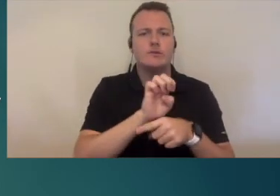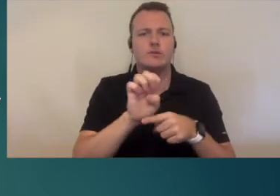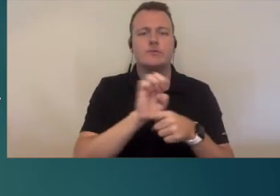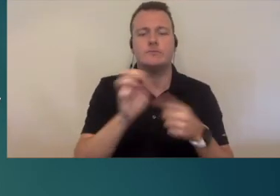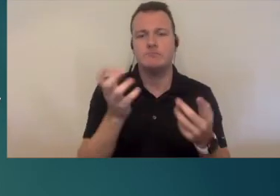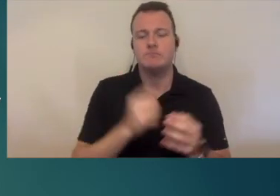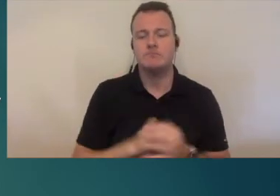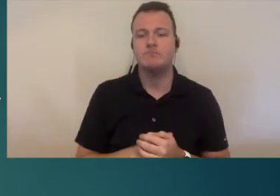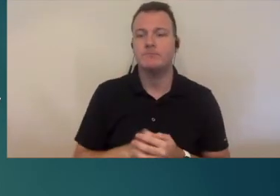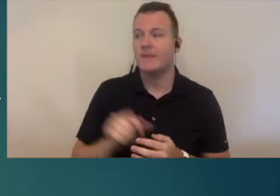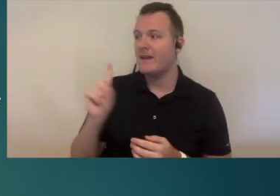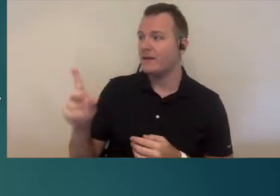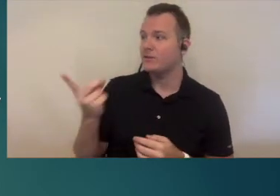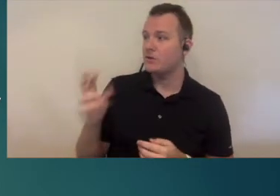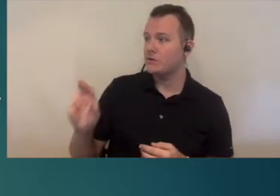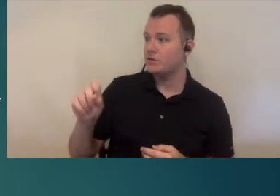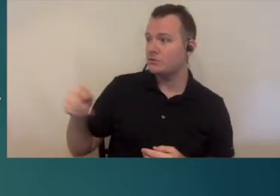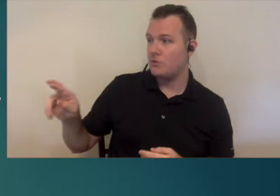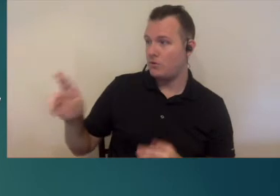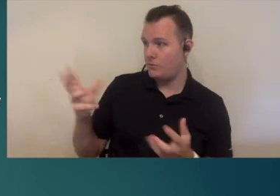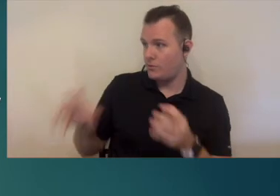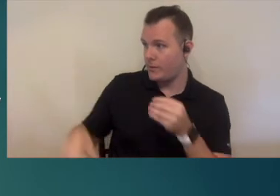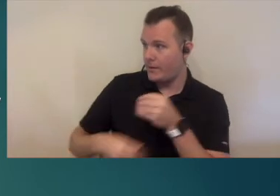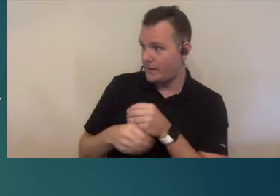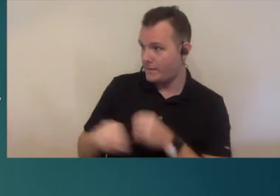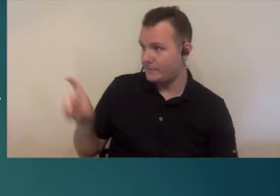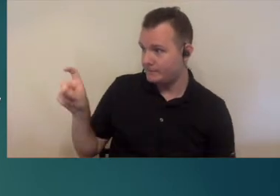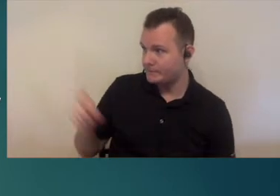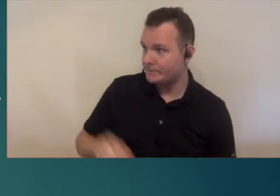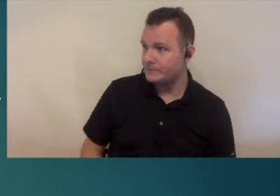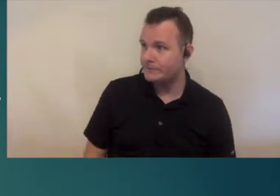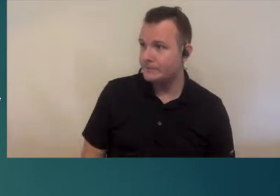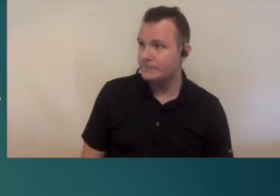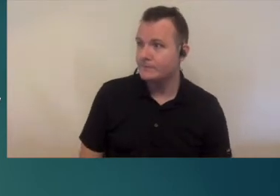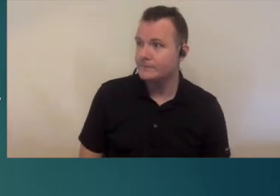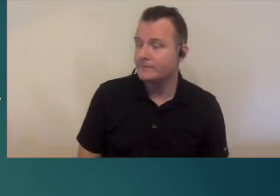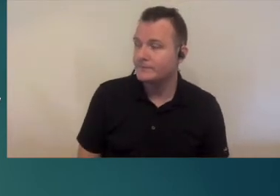Dr. Spoor, did you have anything to add with that?